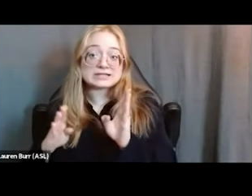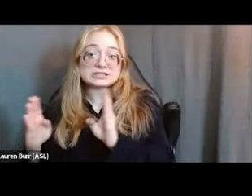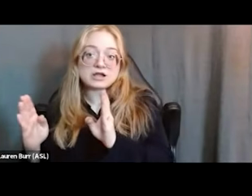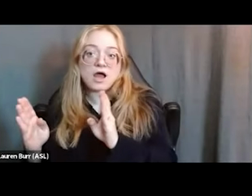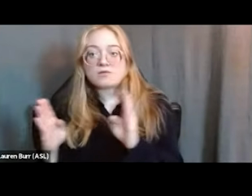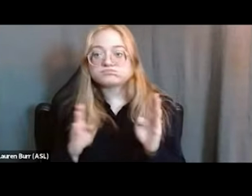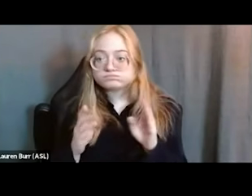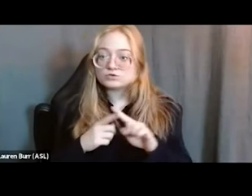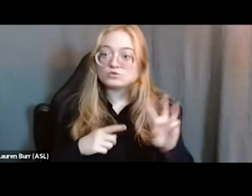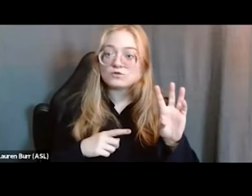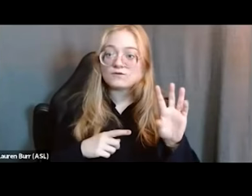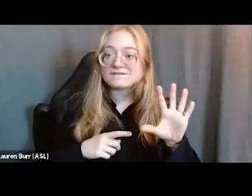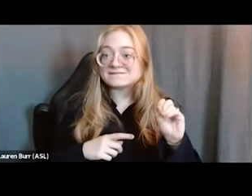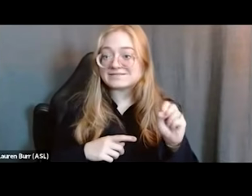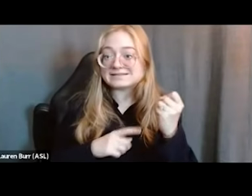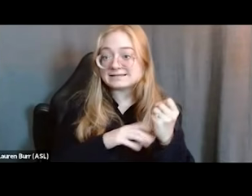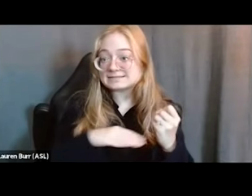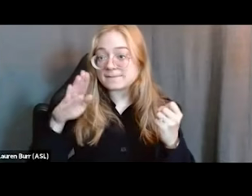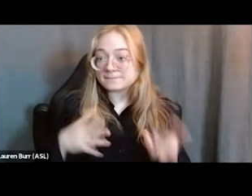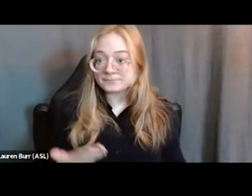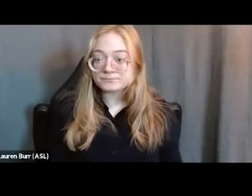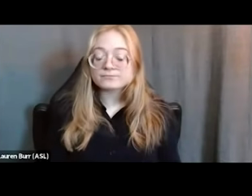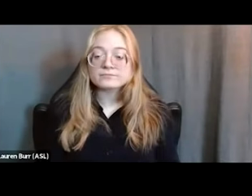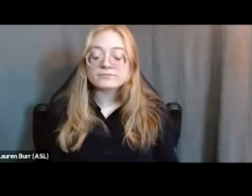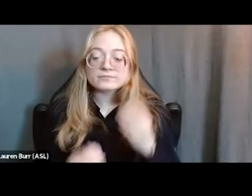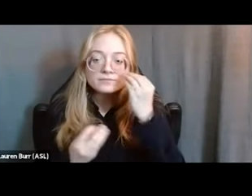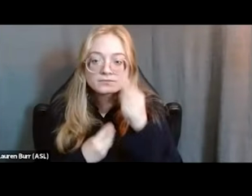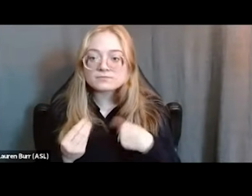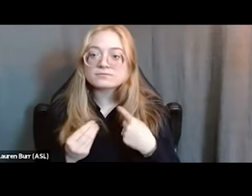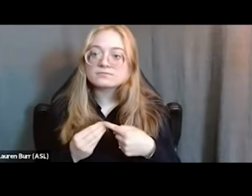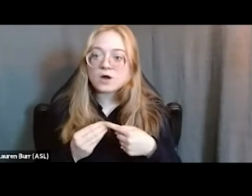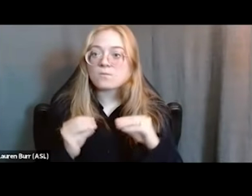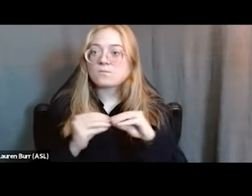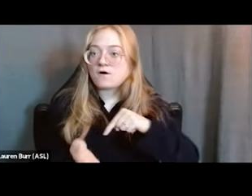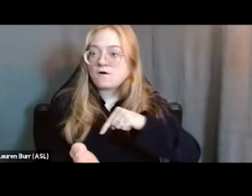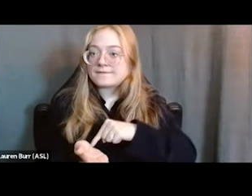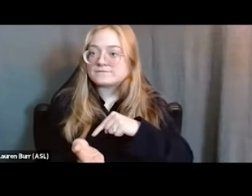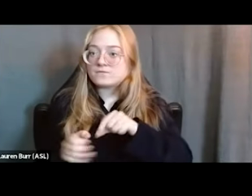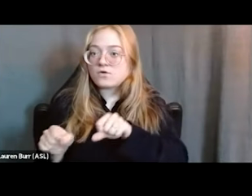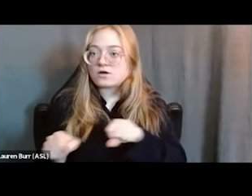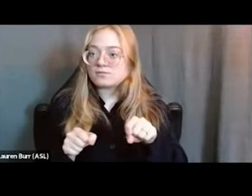And then again, just thinking about as we're creating and building more affordable housing, how do we build models that are effective